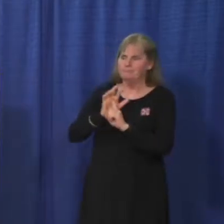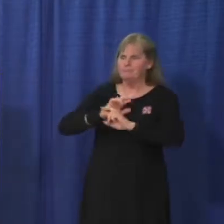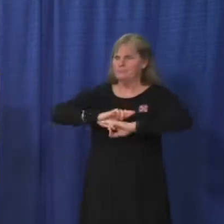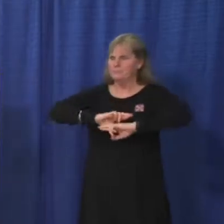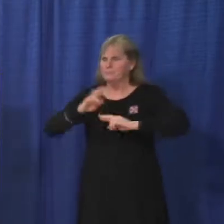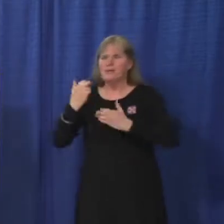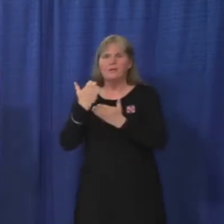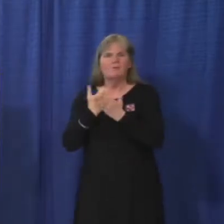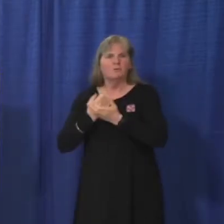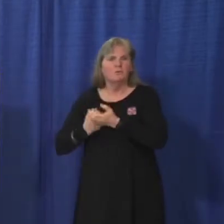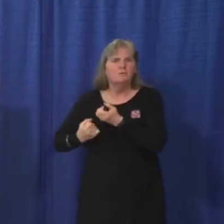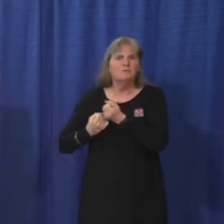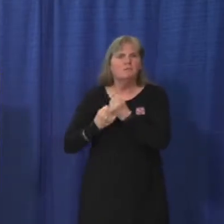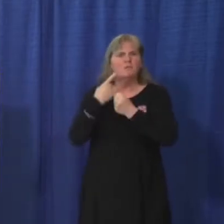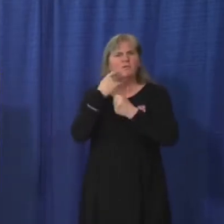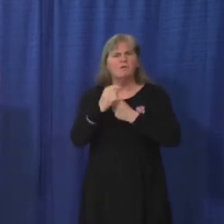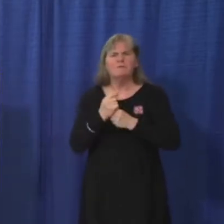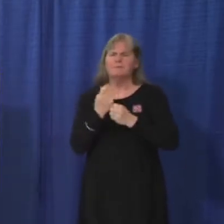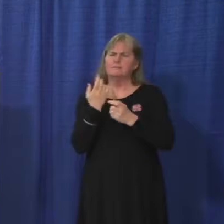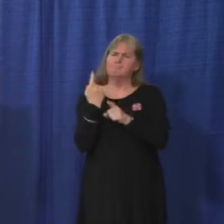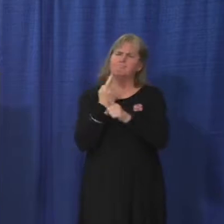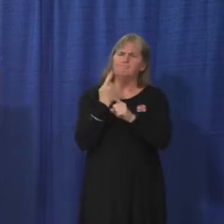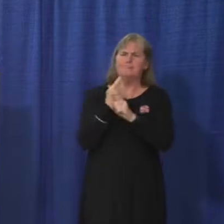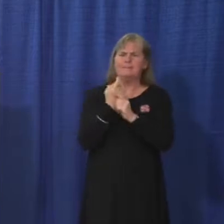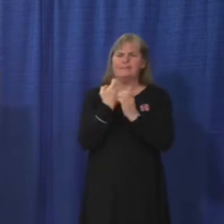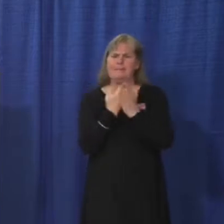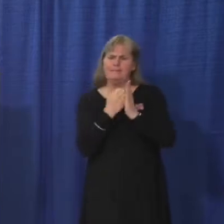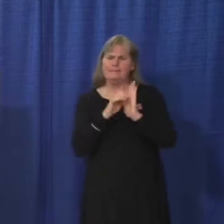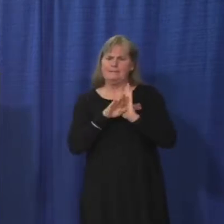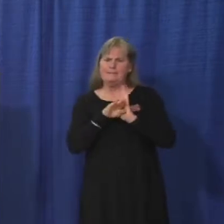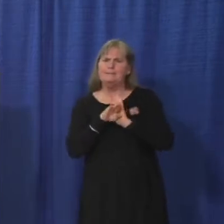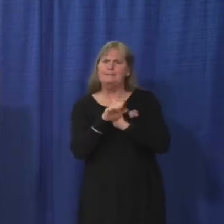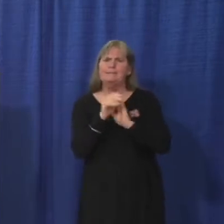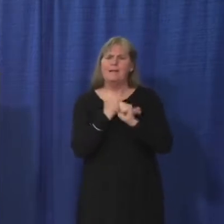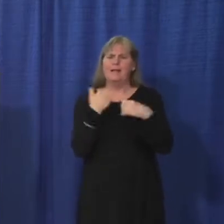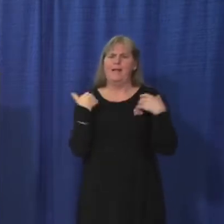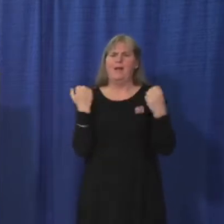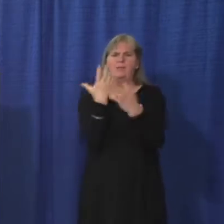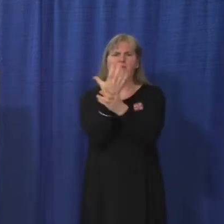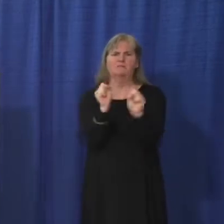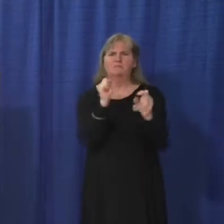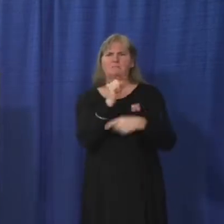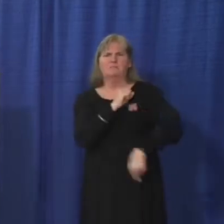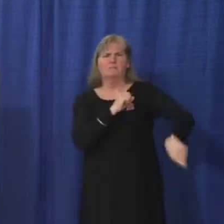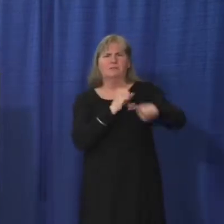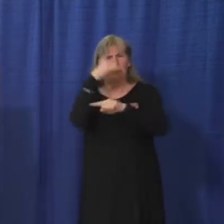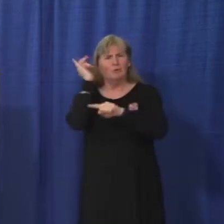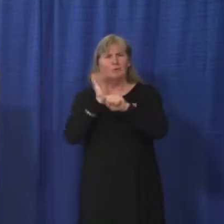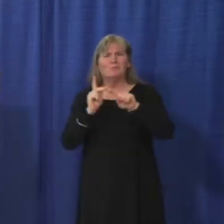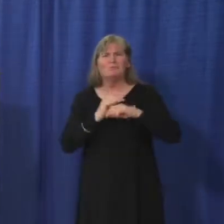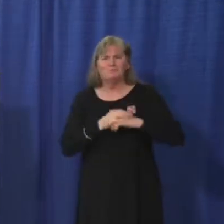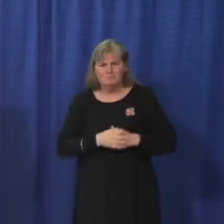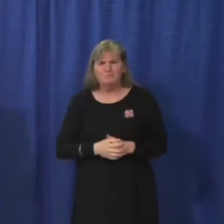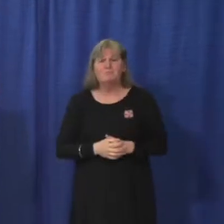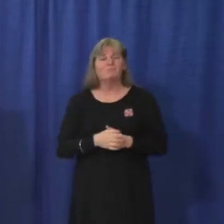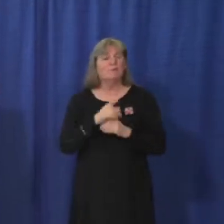economy and maintain the health and safety of all you Connors. We coordinated support with the government of Canada and